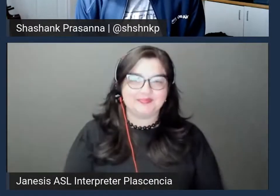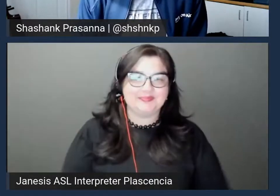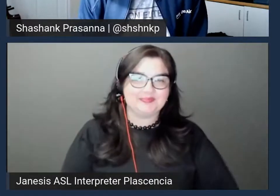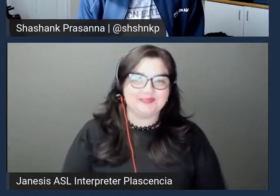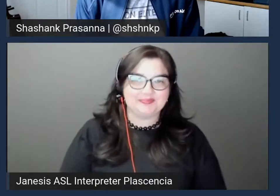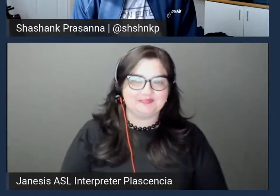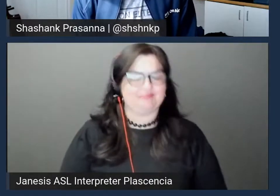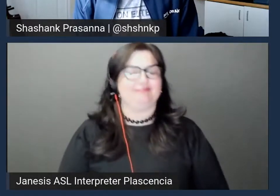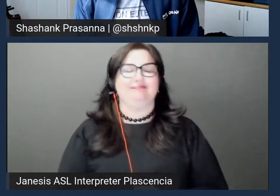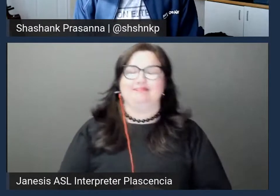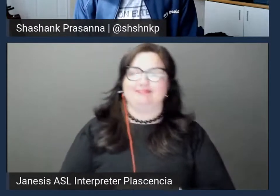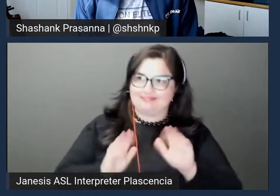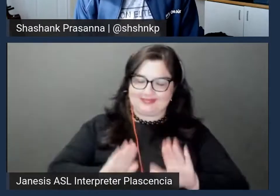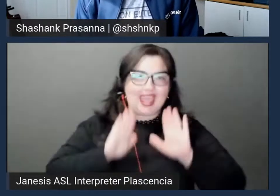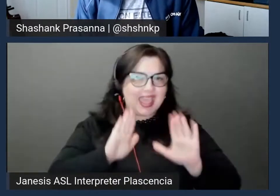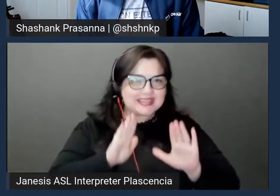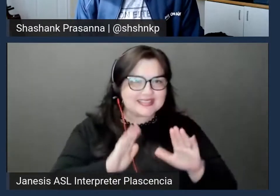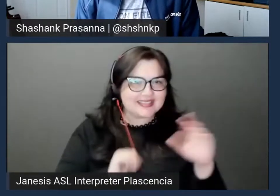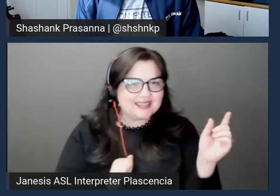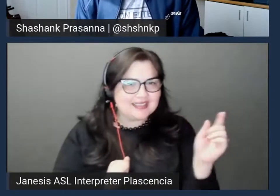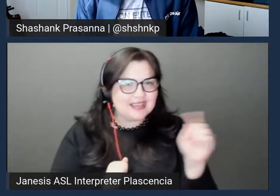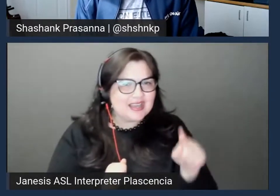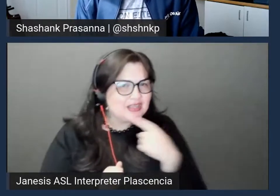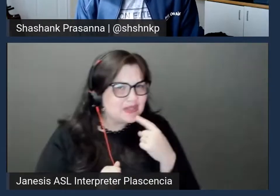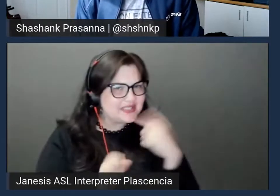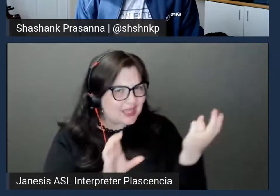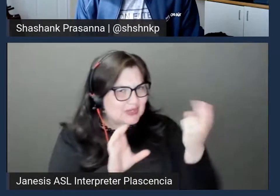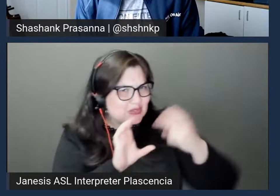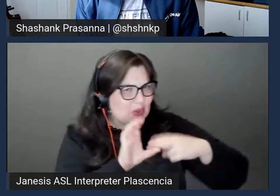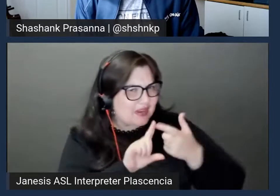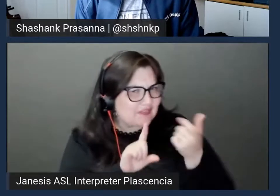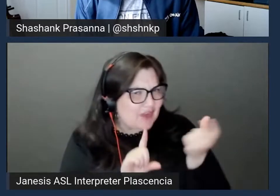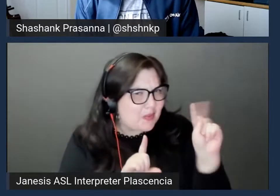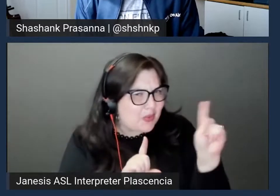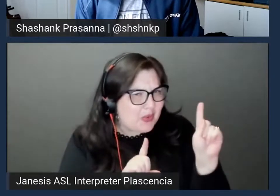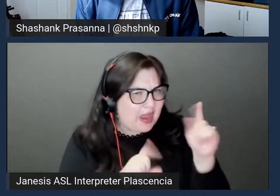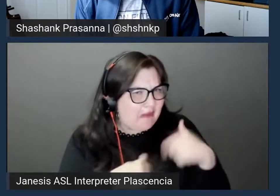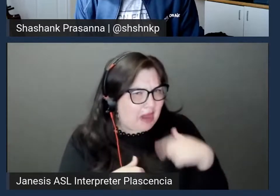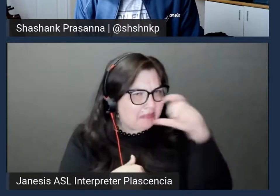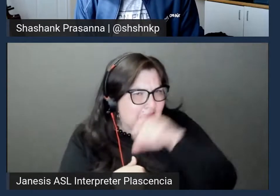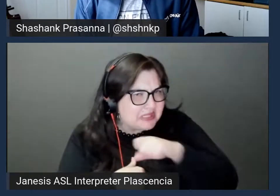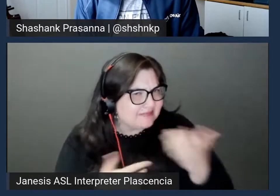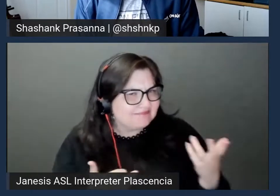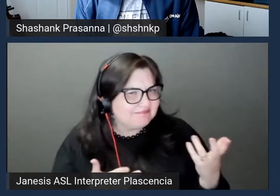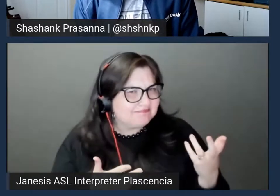Excellent, excellent. Where did you say you're joining us from? I kind of skipped by, where are you based out of?